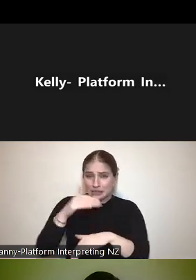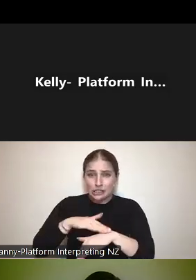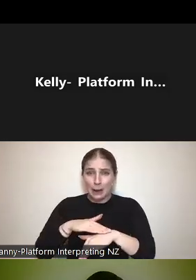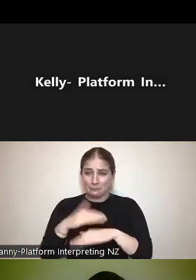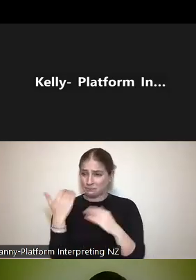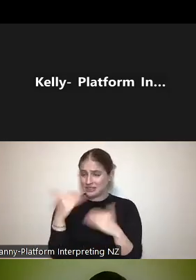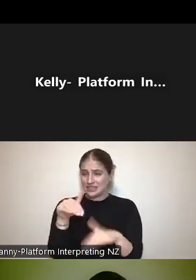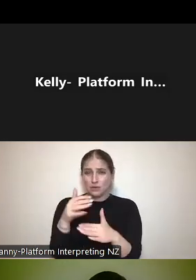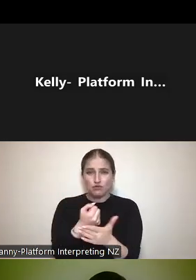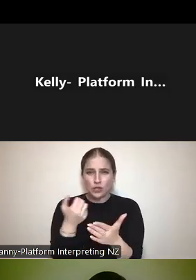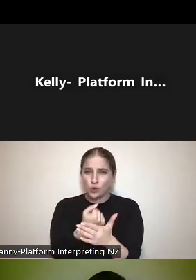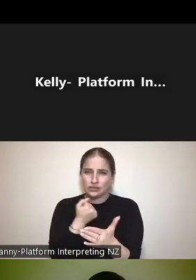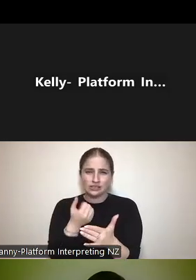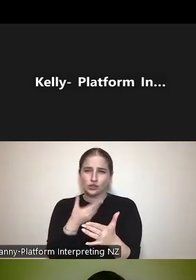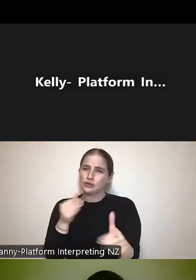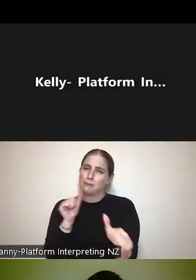works for you as best as it can.